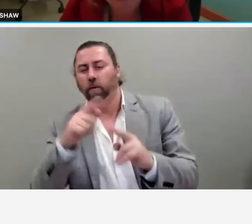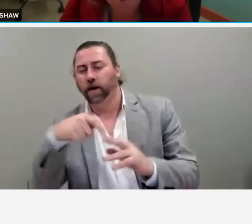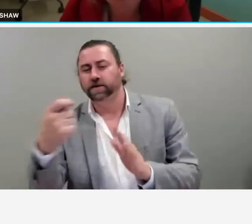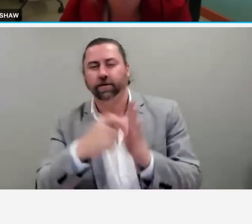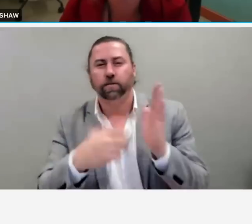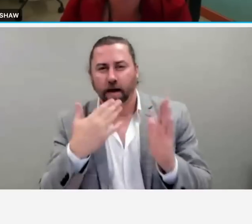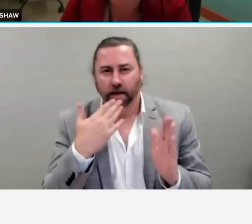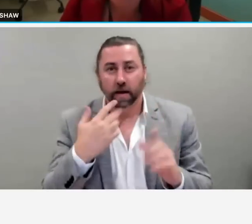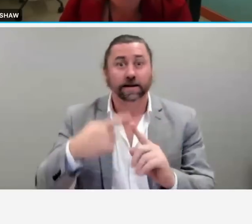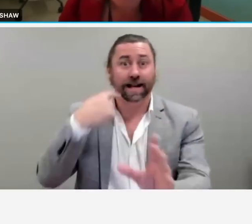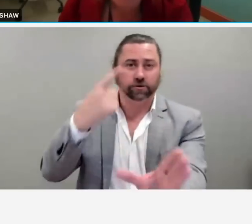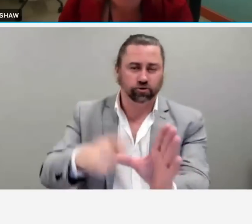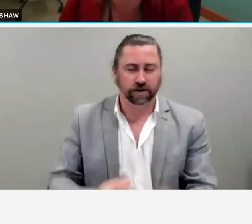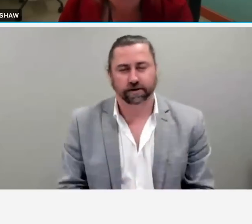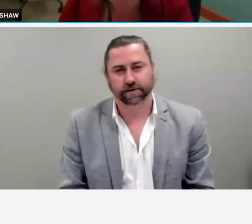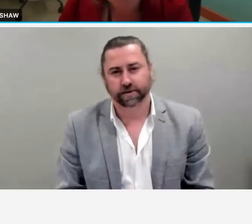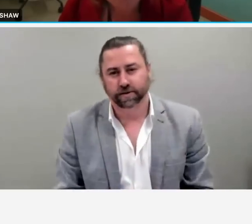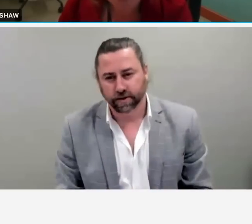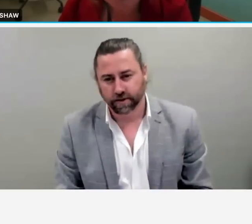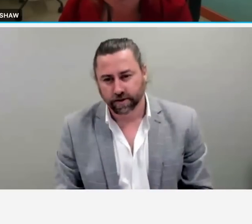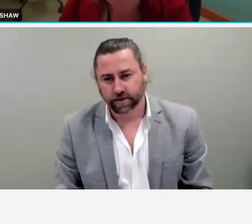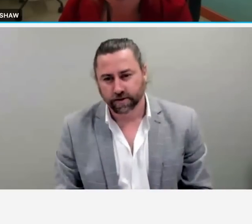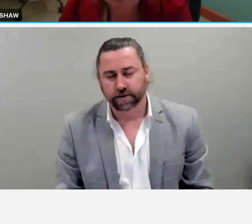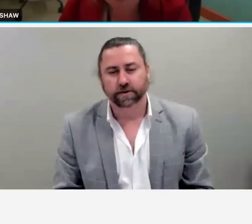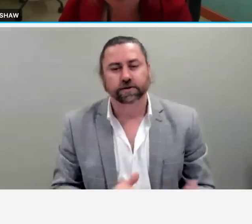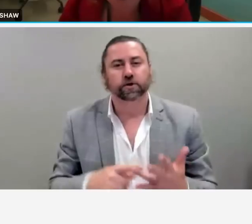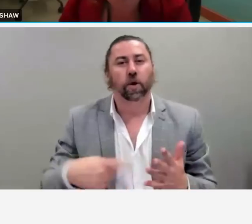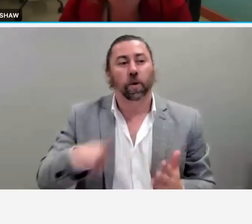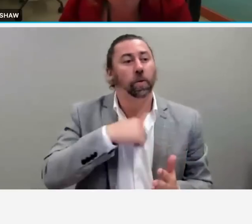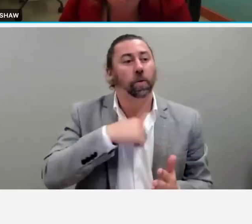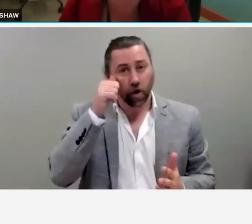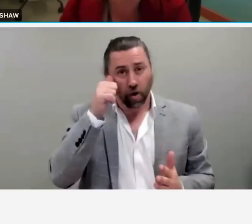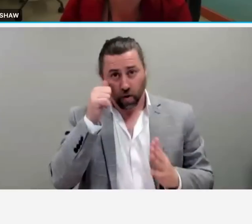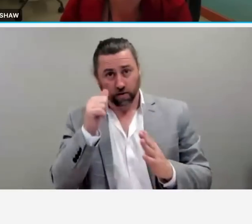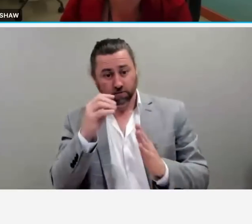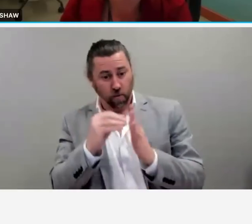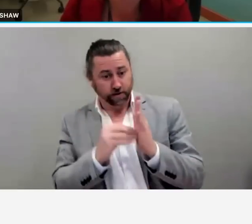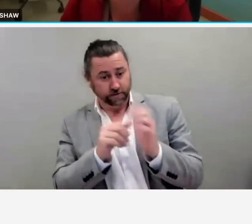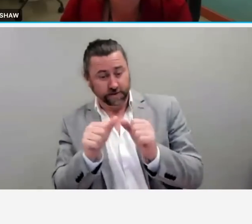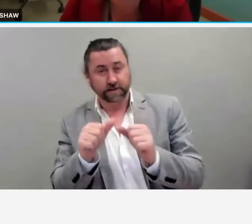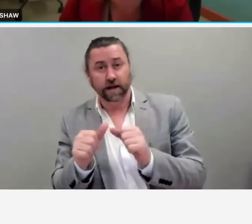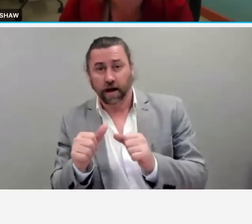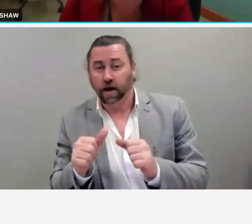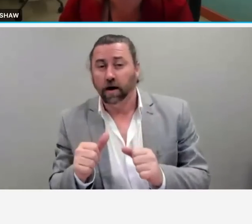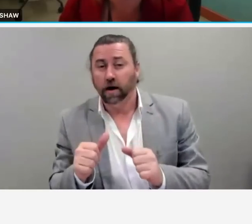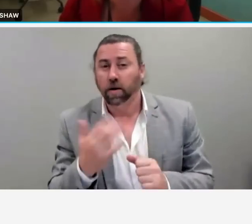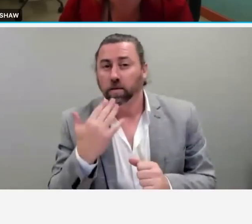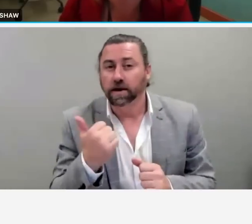early next year. To help us progress the policy development I invite you all to share your views with us on the regulatory